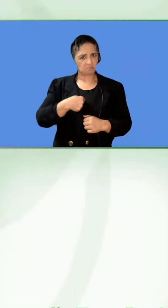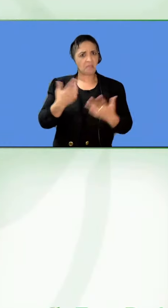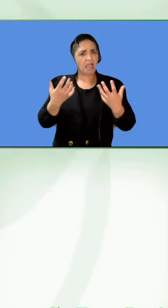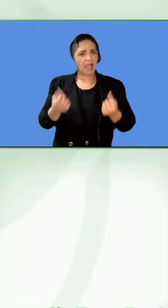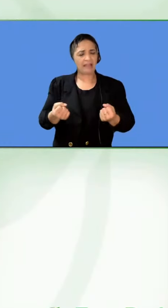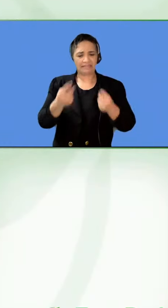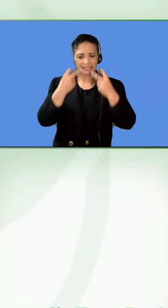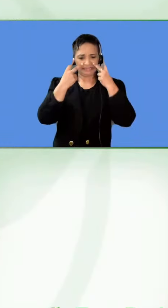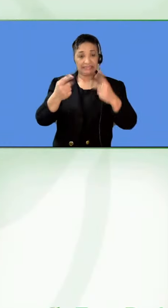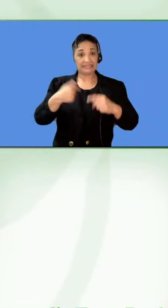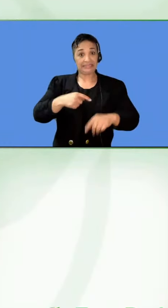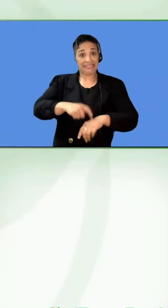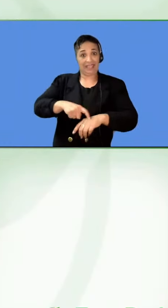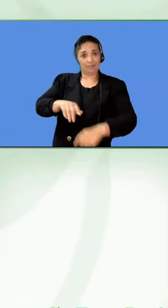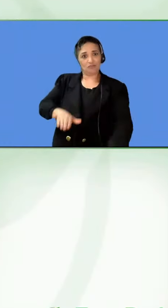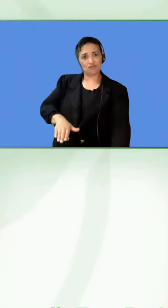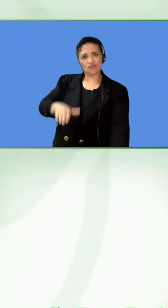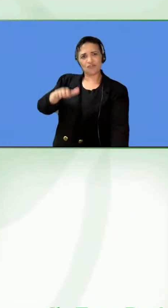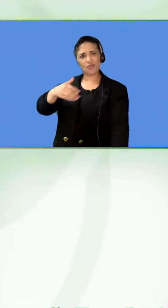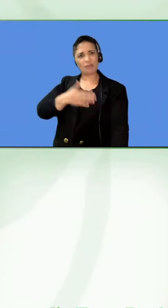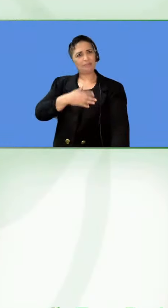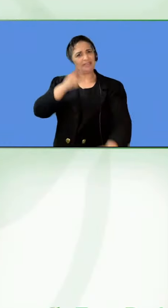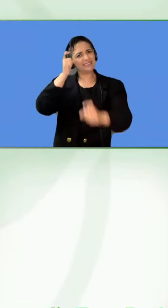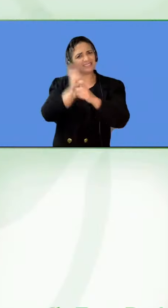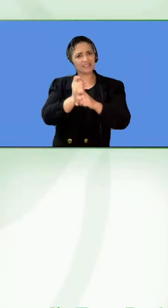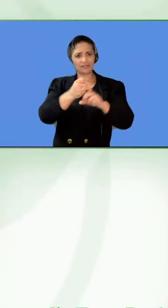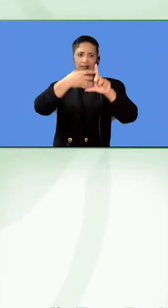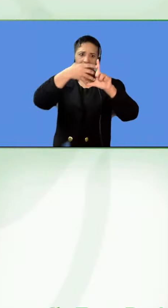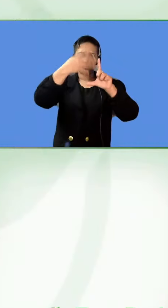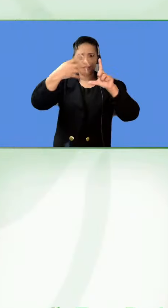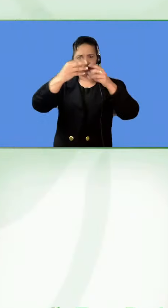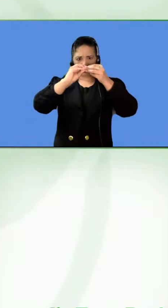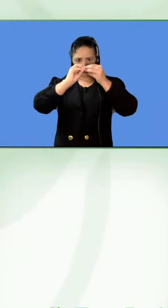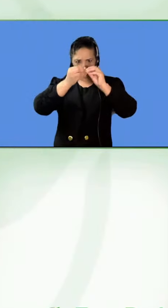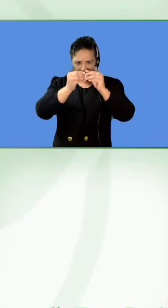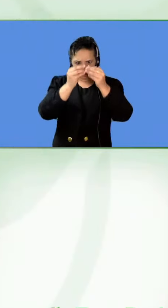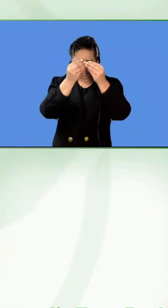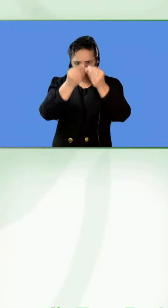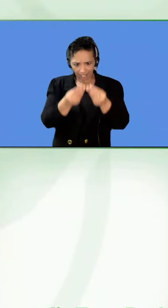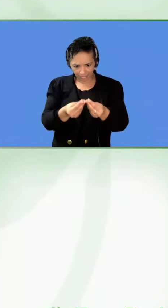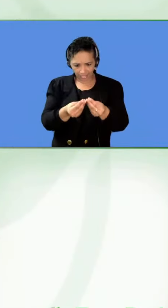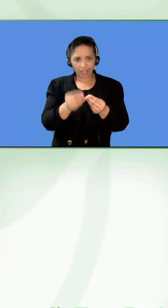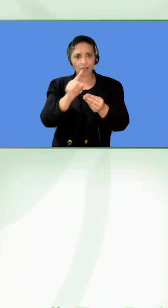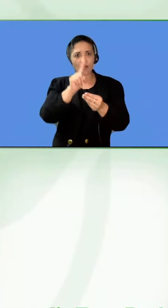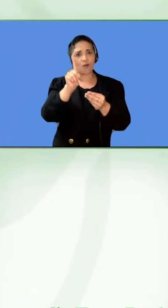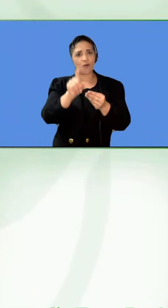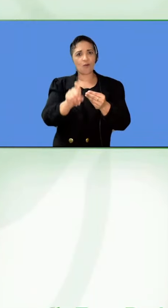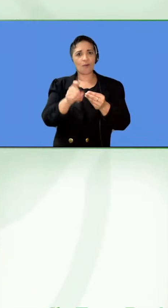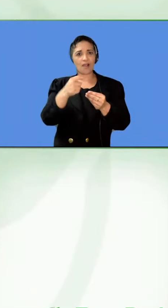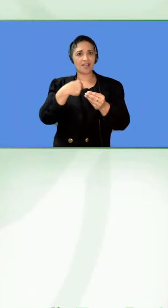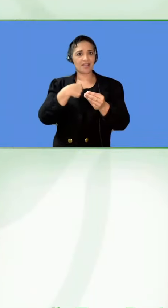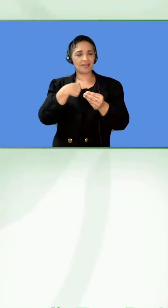younger, but have gotten more used to using them now because I am in a Braille maths class and we use the Braille textbooks there.